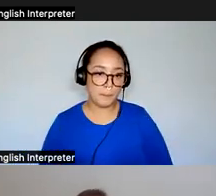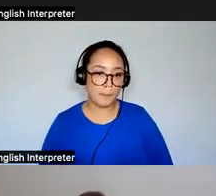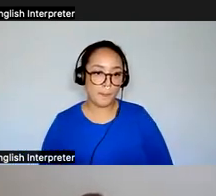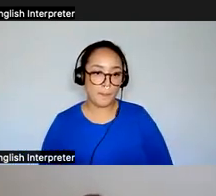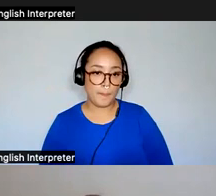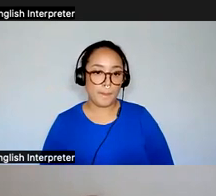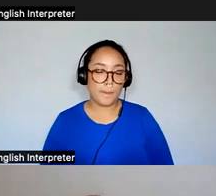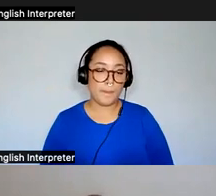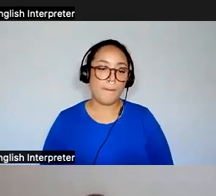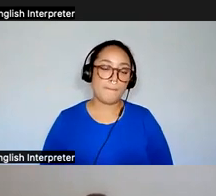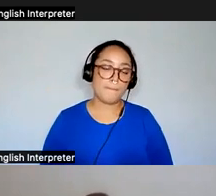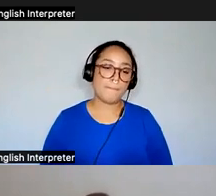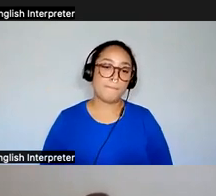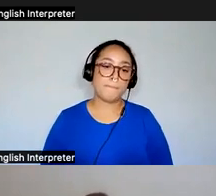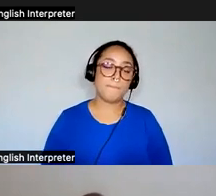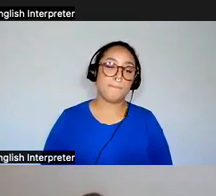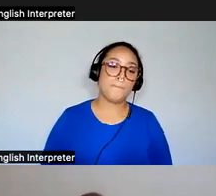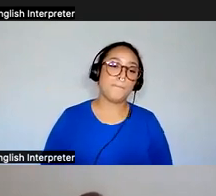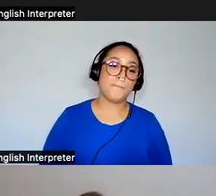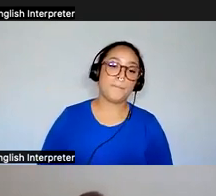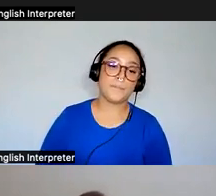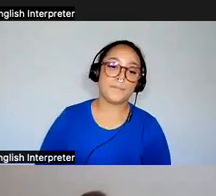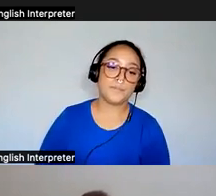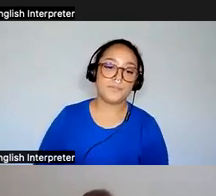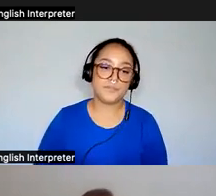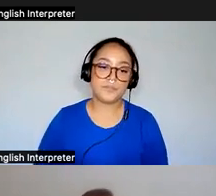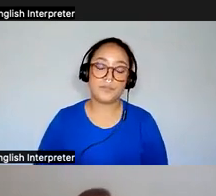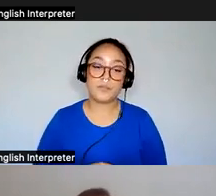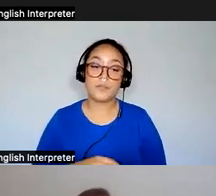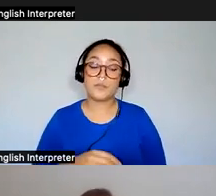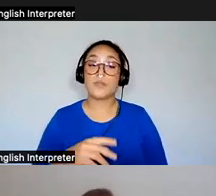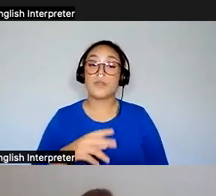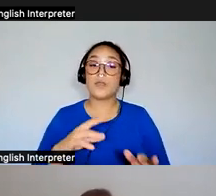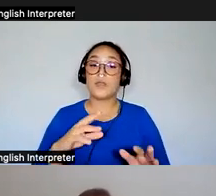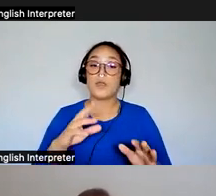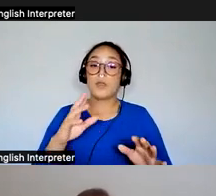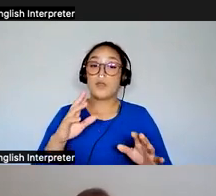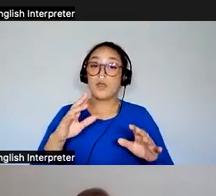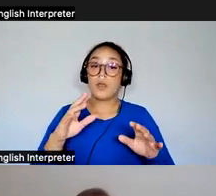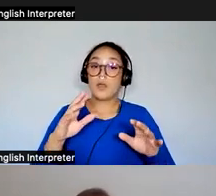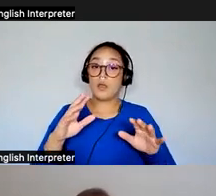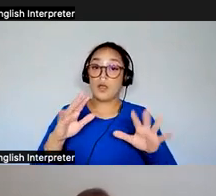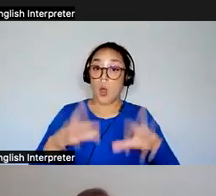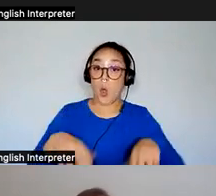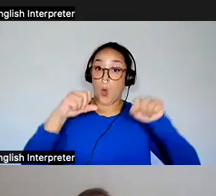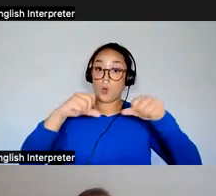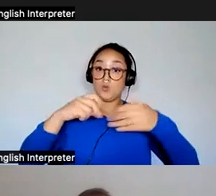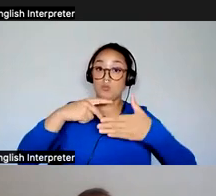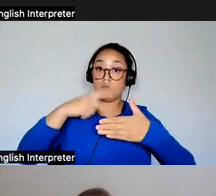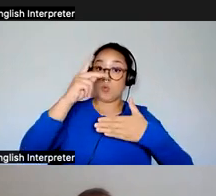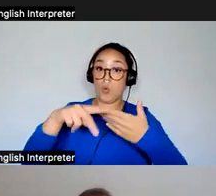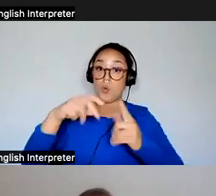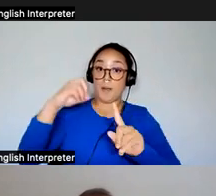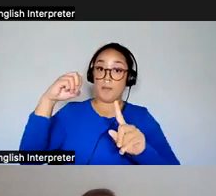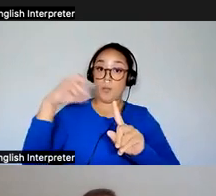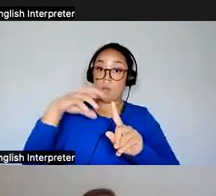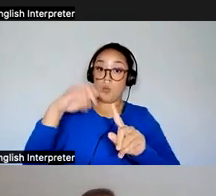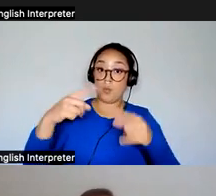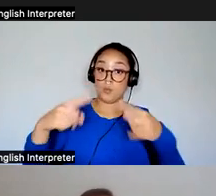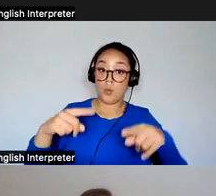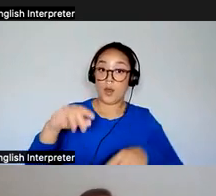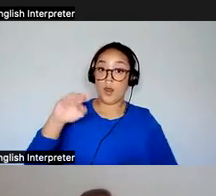And then, we will have program orientation for the grant recipients in March 2023, as